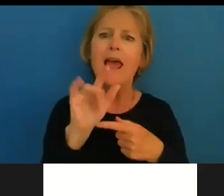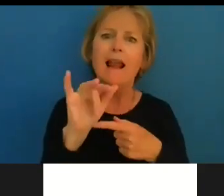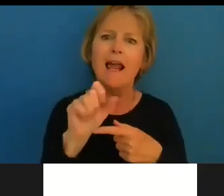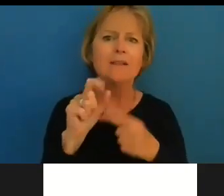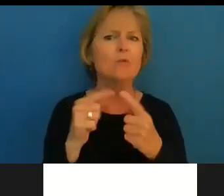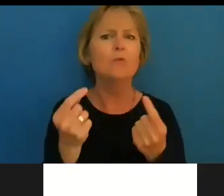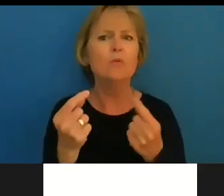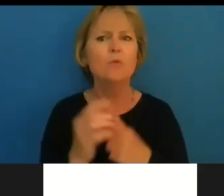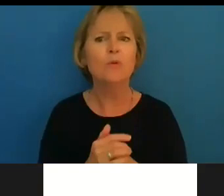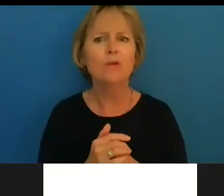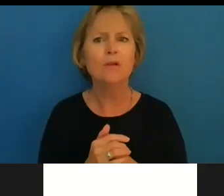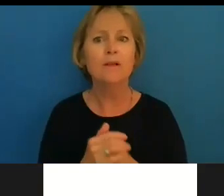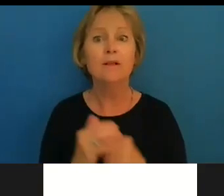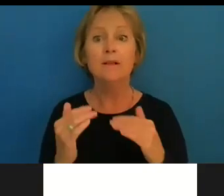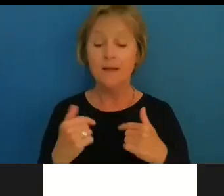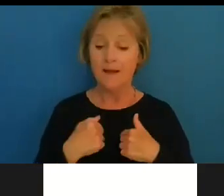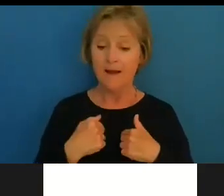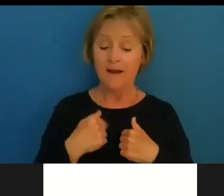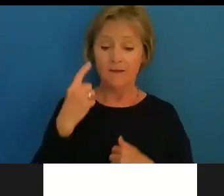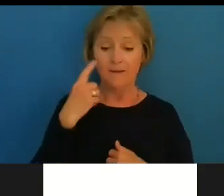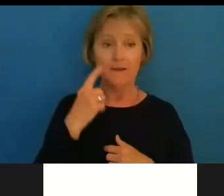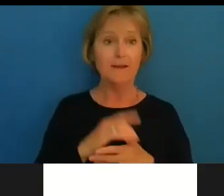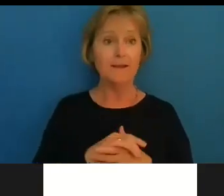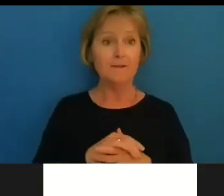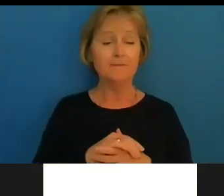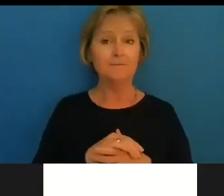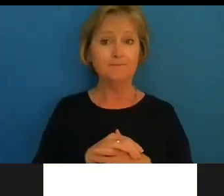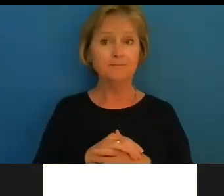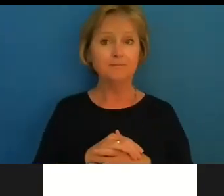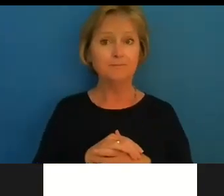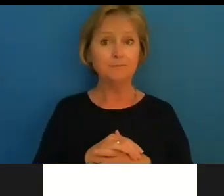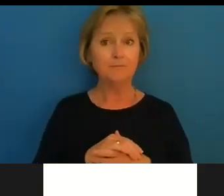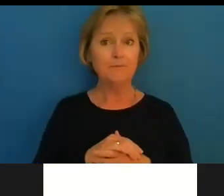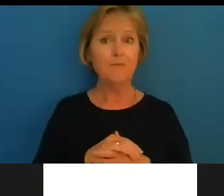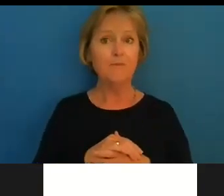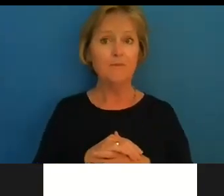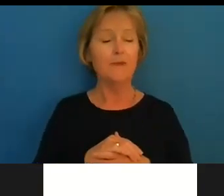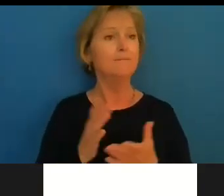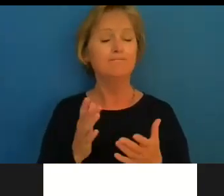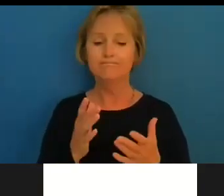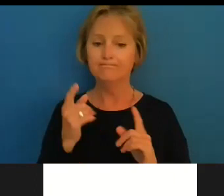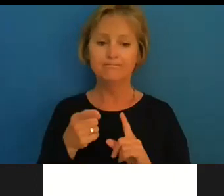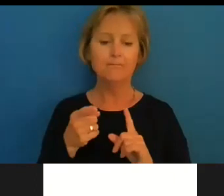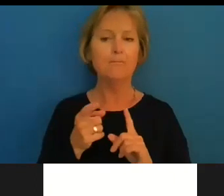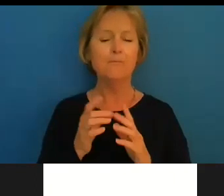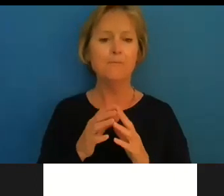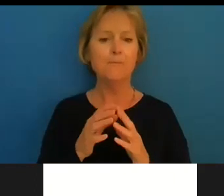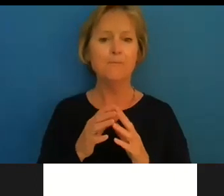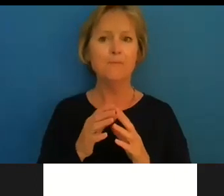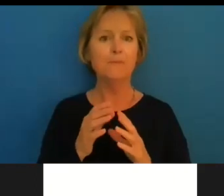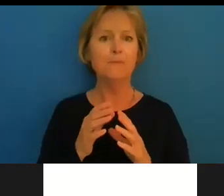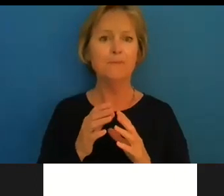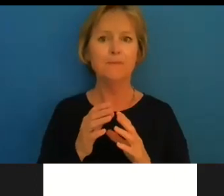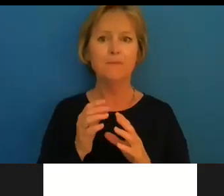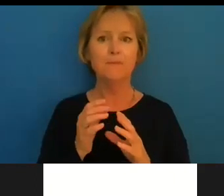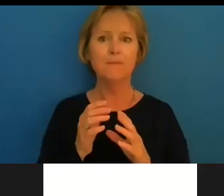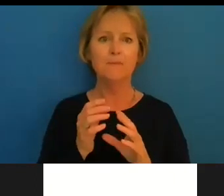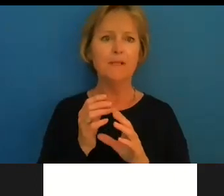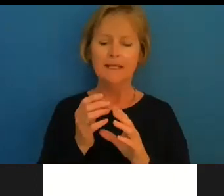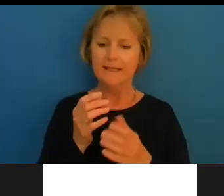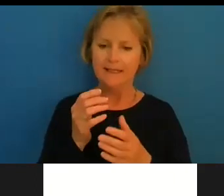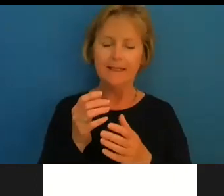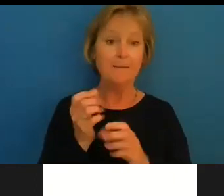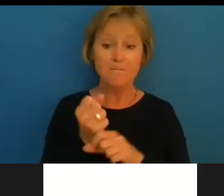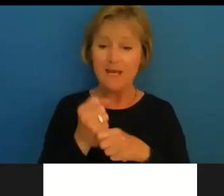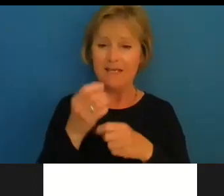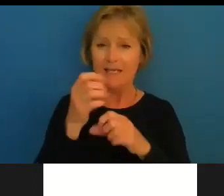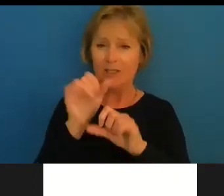I think making society aware of the fact that these things